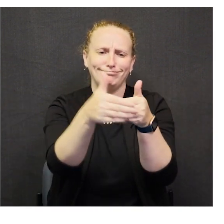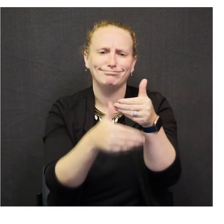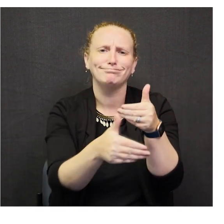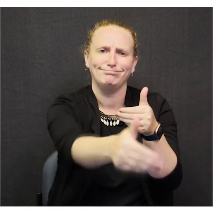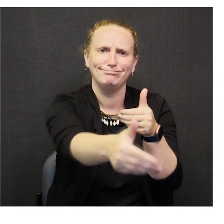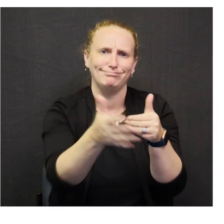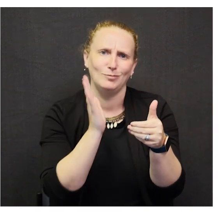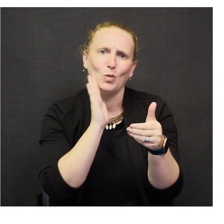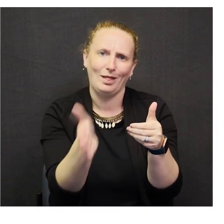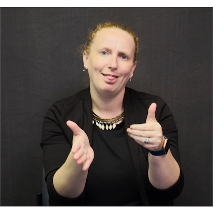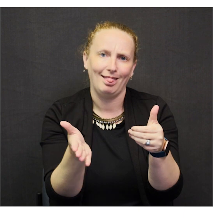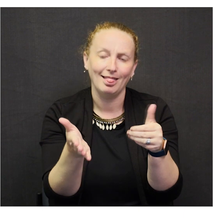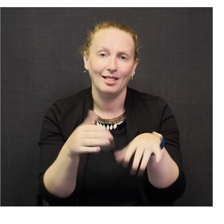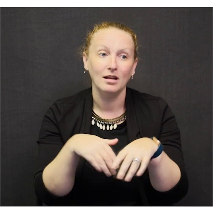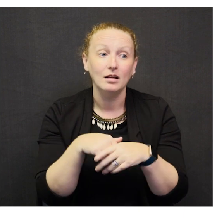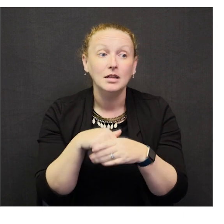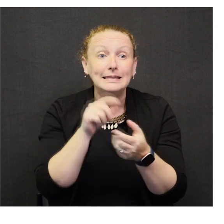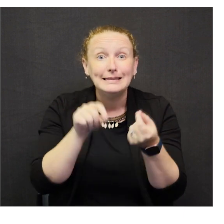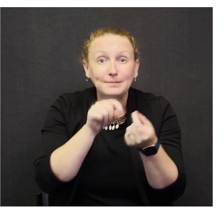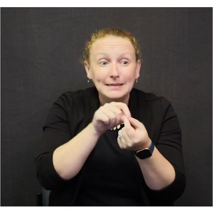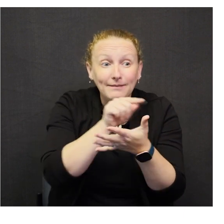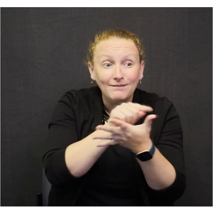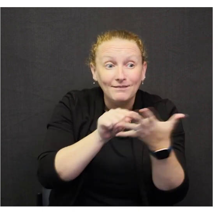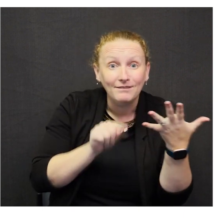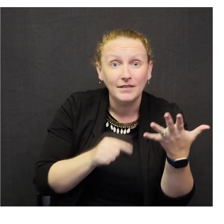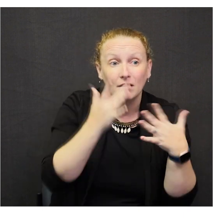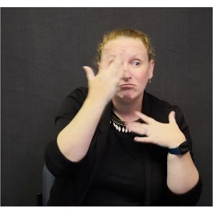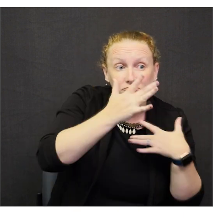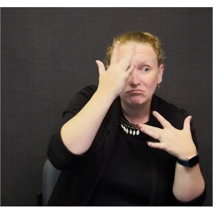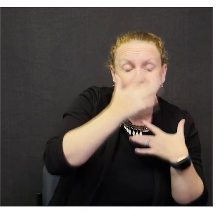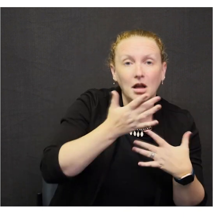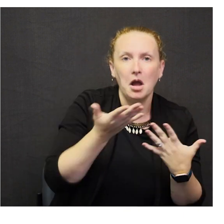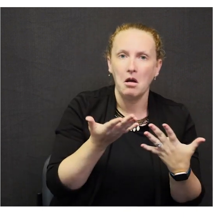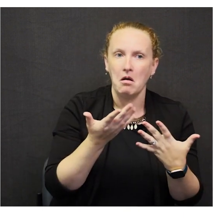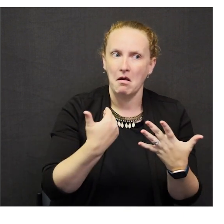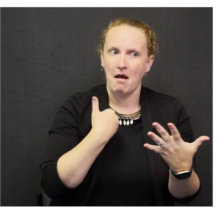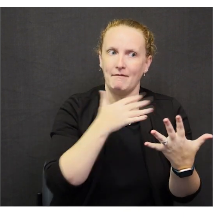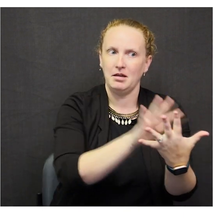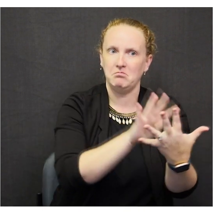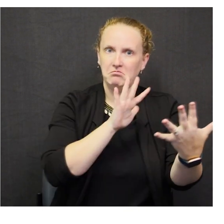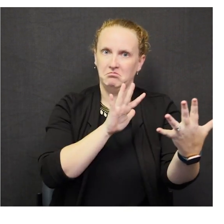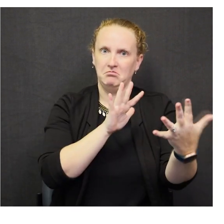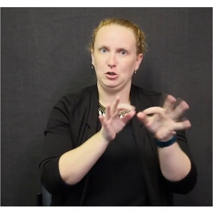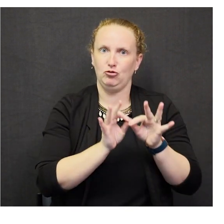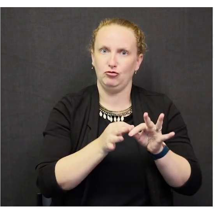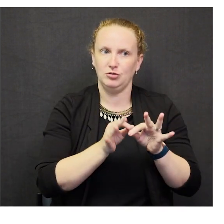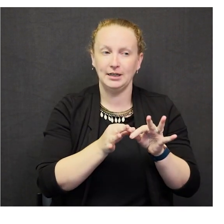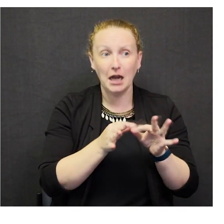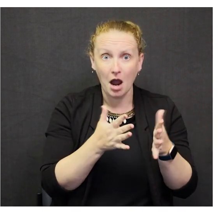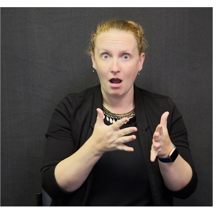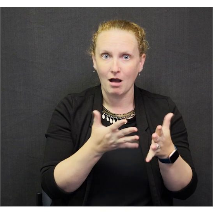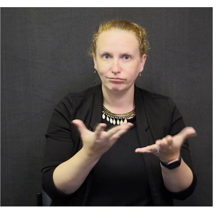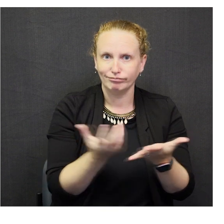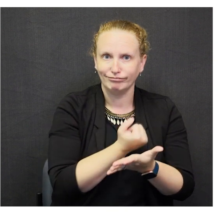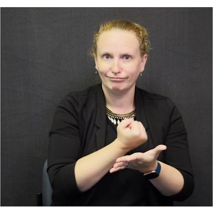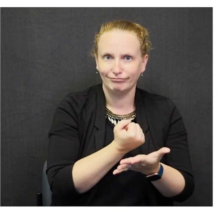And there are others that would need to be seen in person on there are others that would